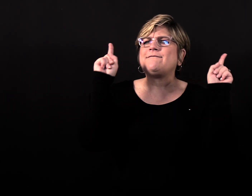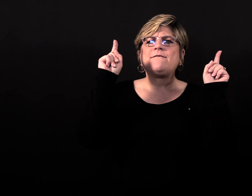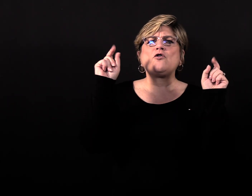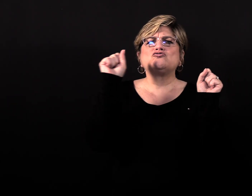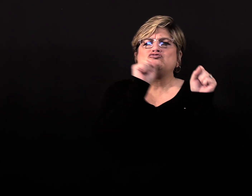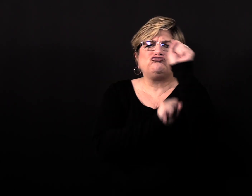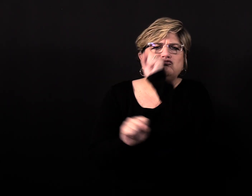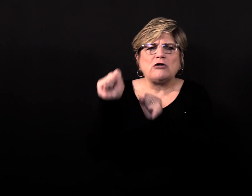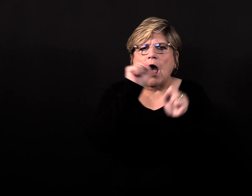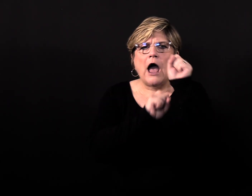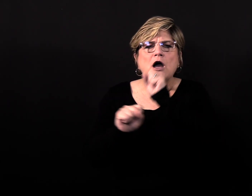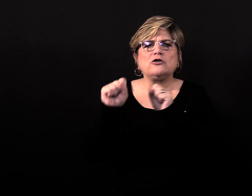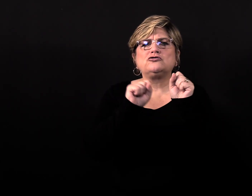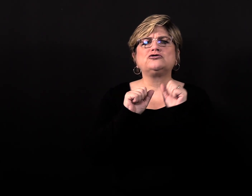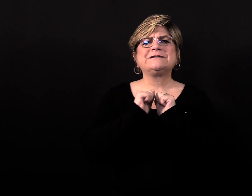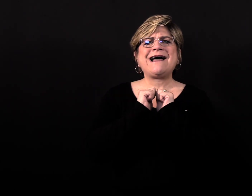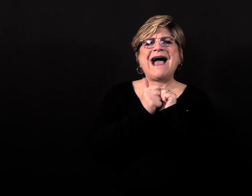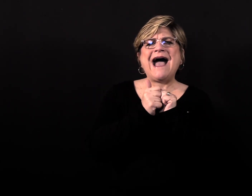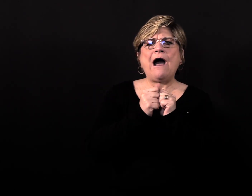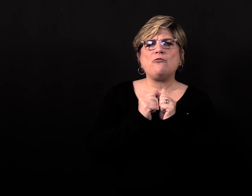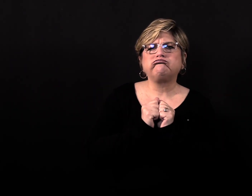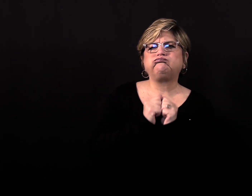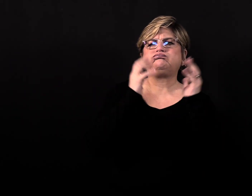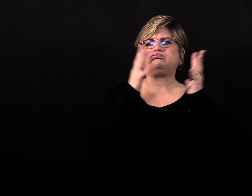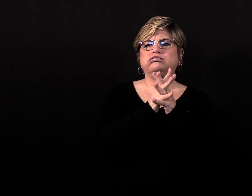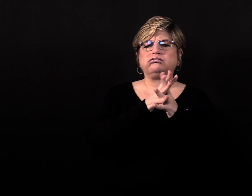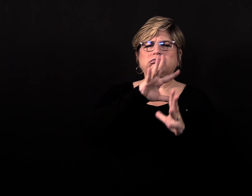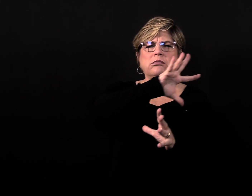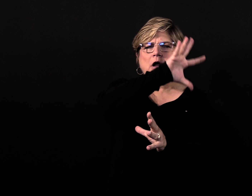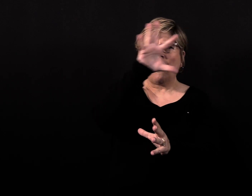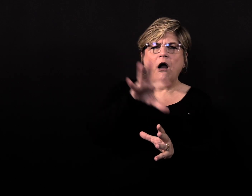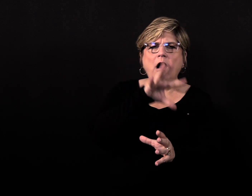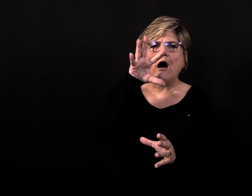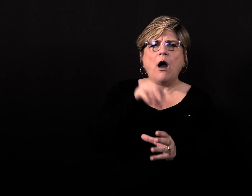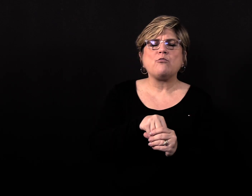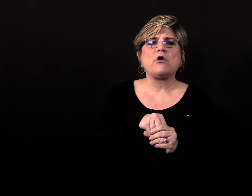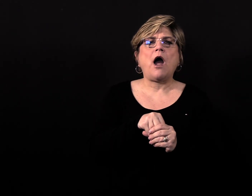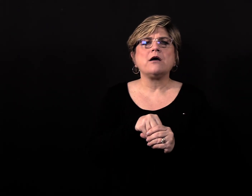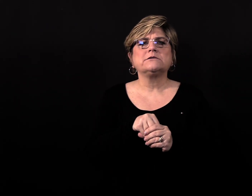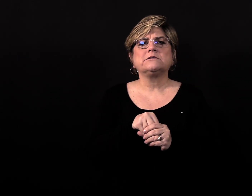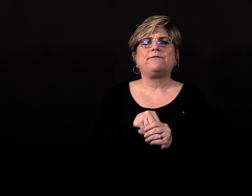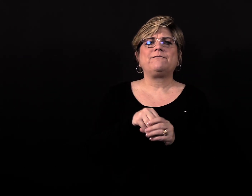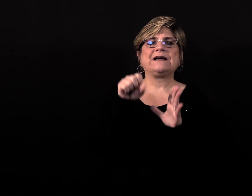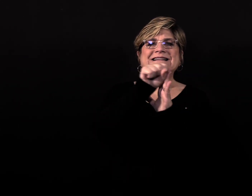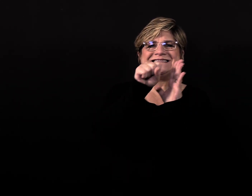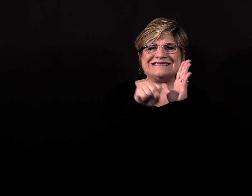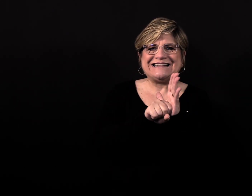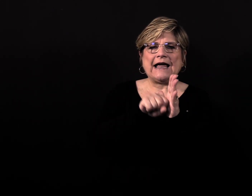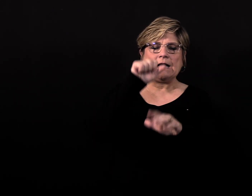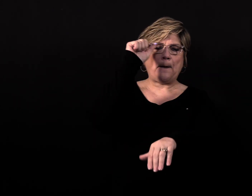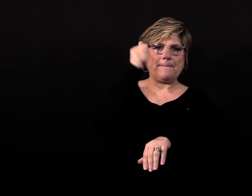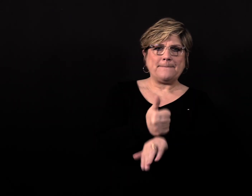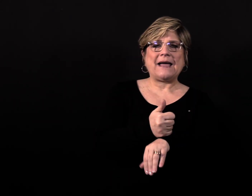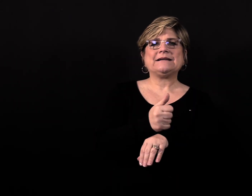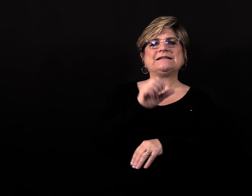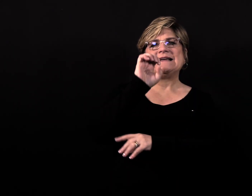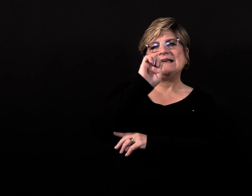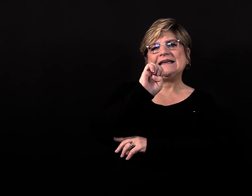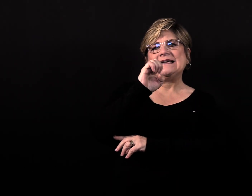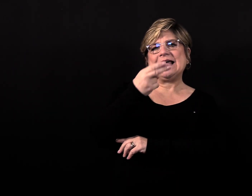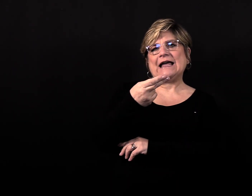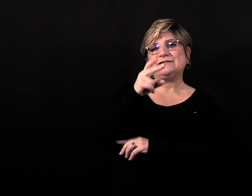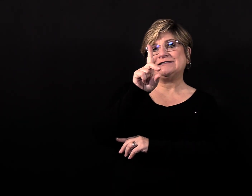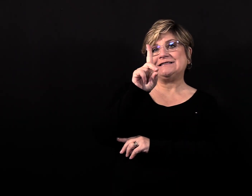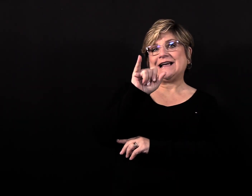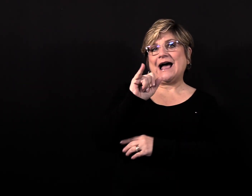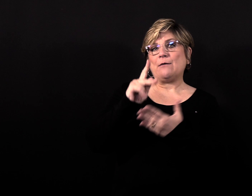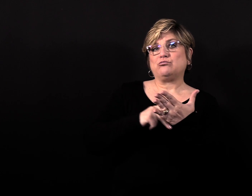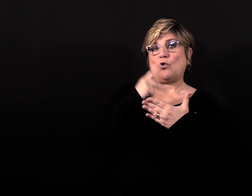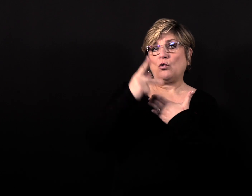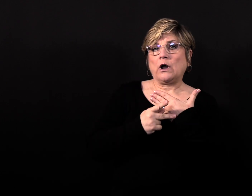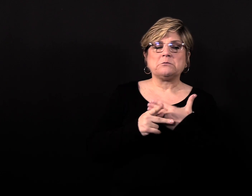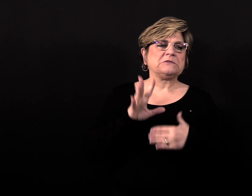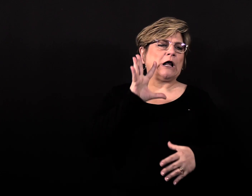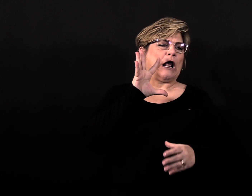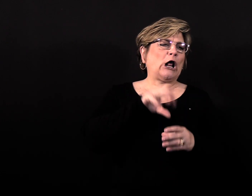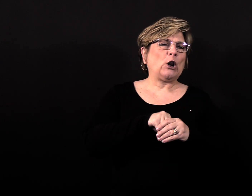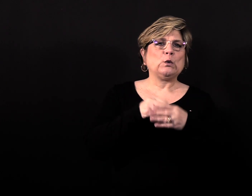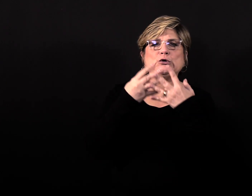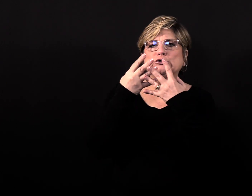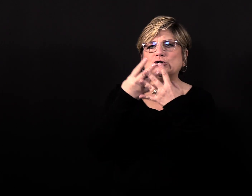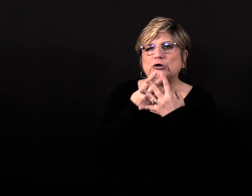implementing comprehensive state-based EHDI programs, including screening, audiology